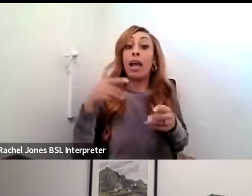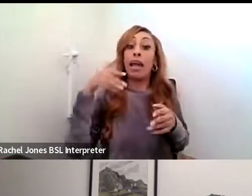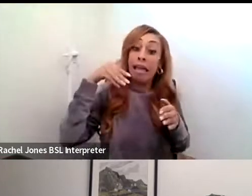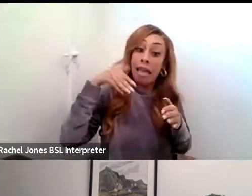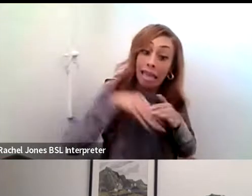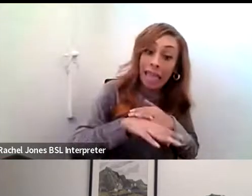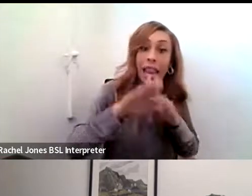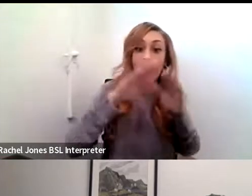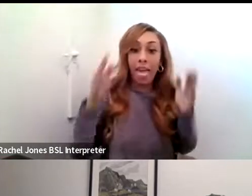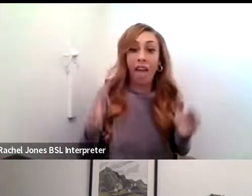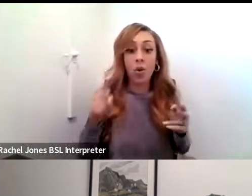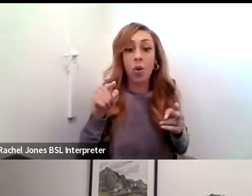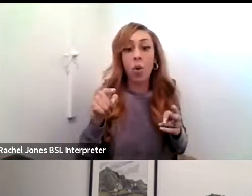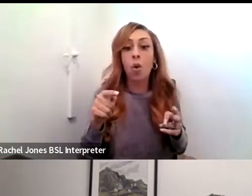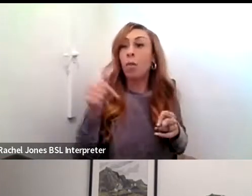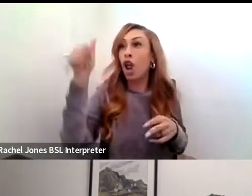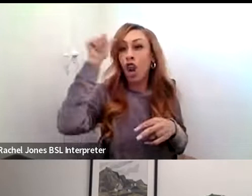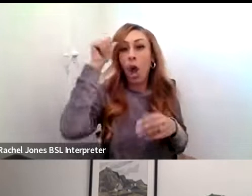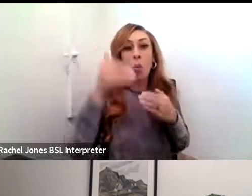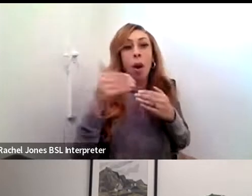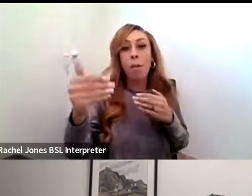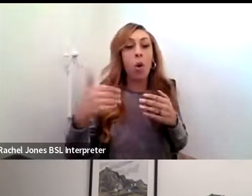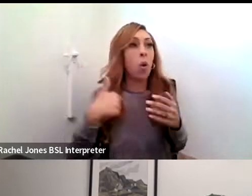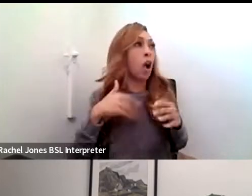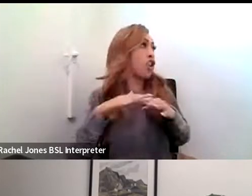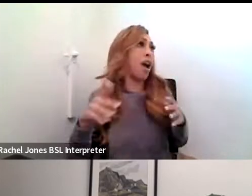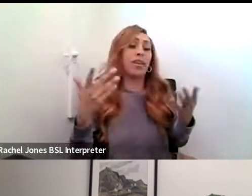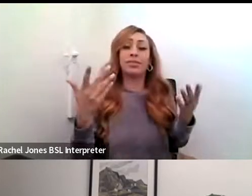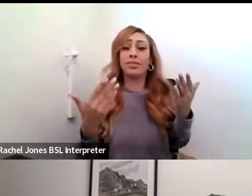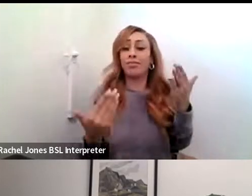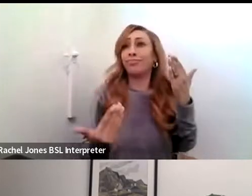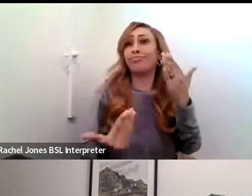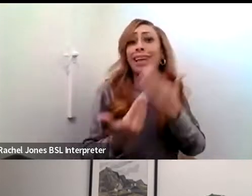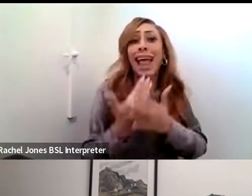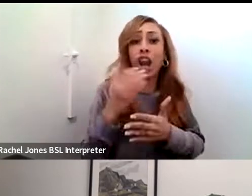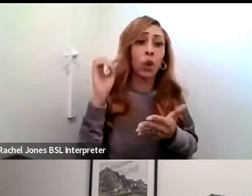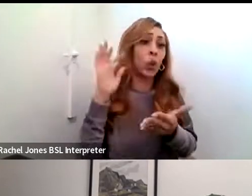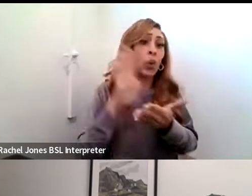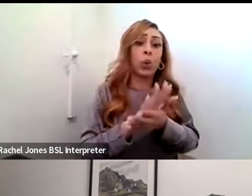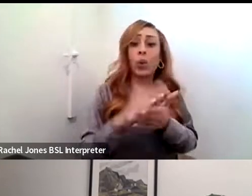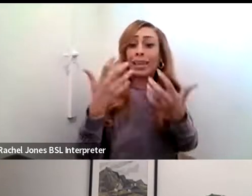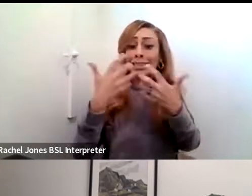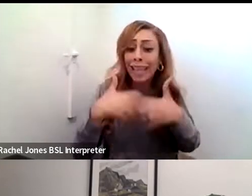because it's a platform that people know more and we're not throwing brand new technology or platforms at people,